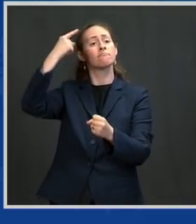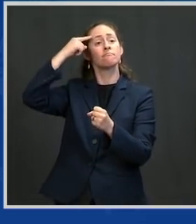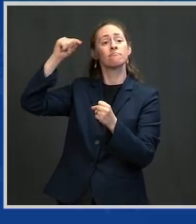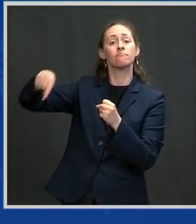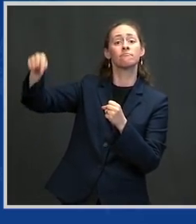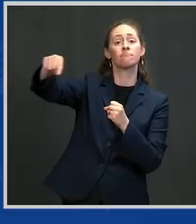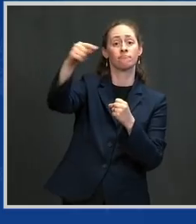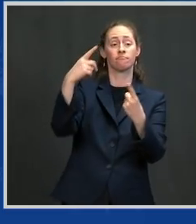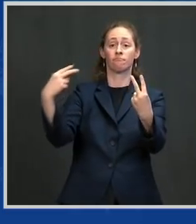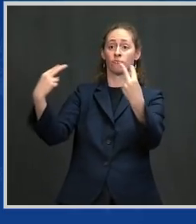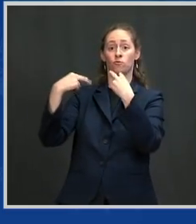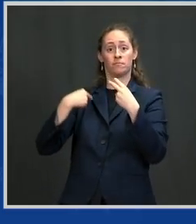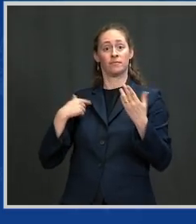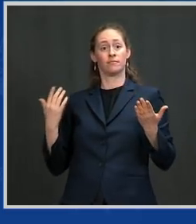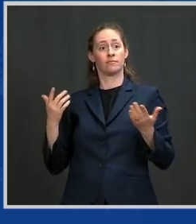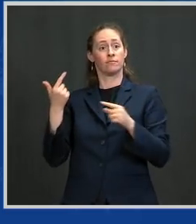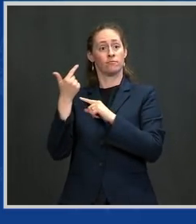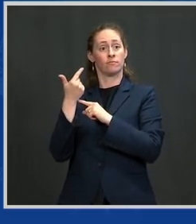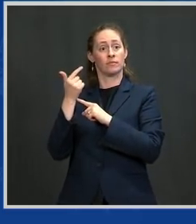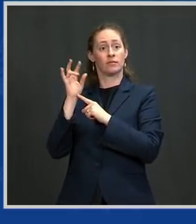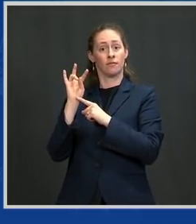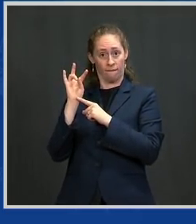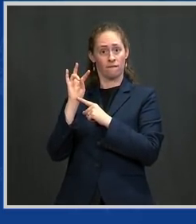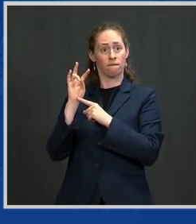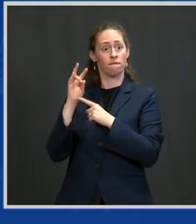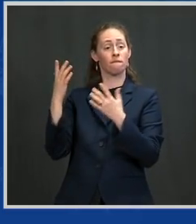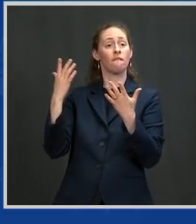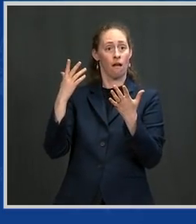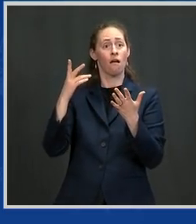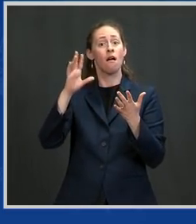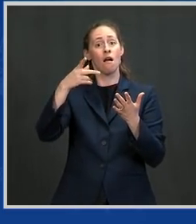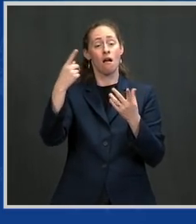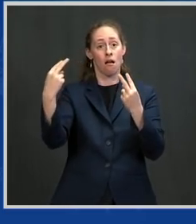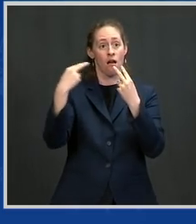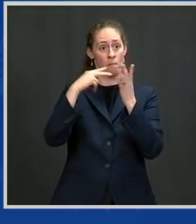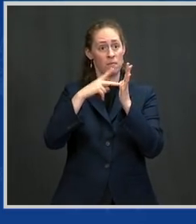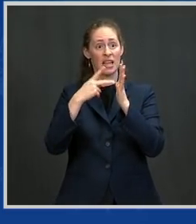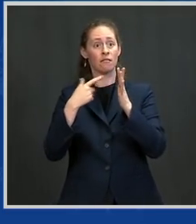any kind of enthusiasm about American leadership and about where America was.